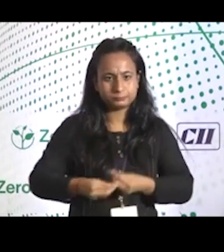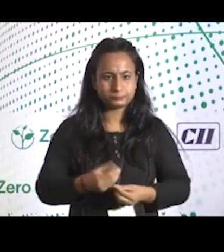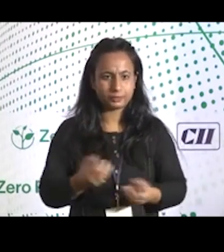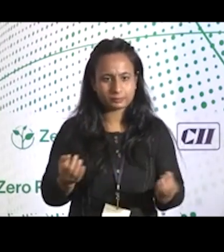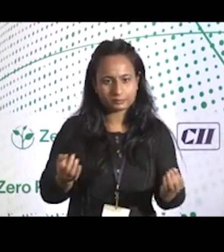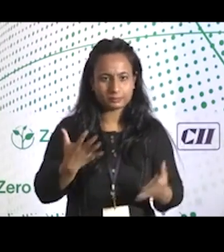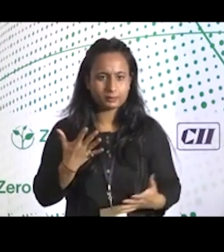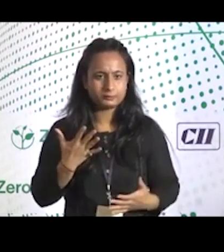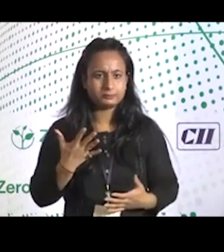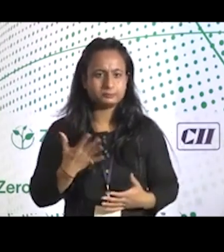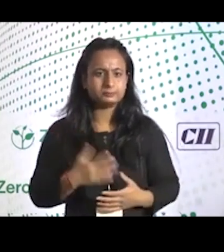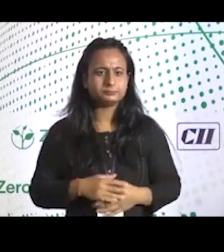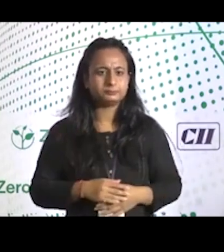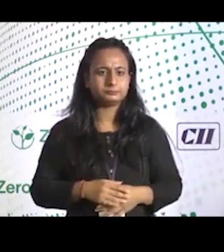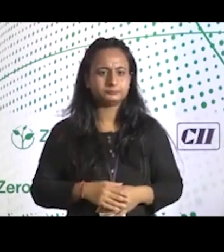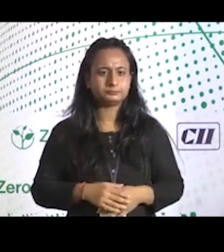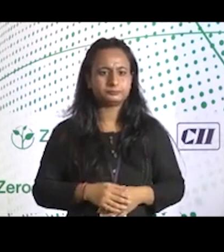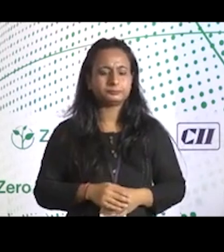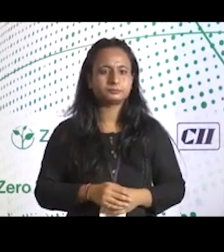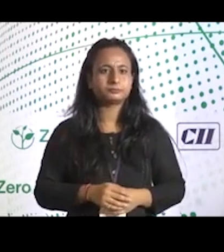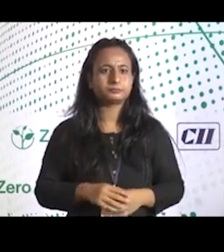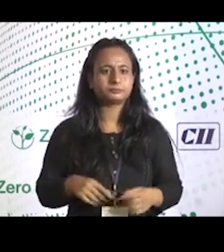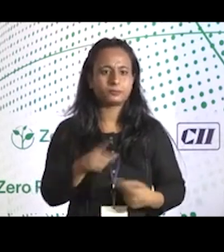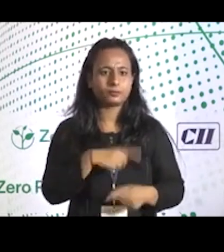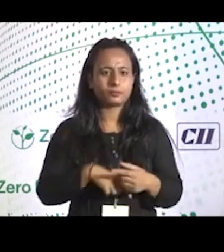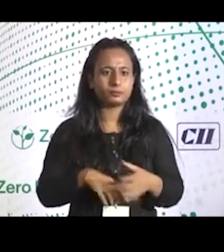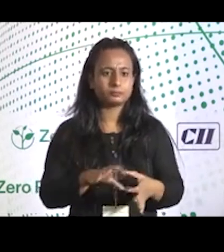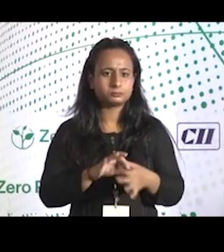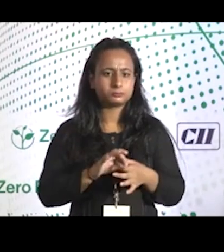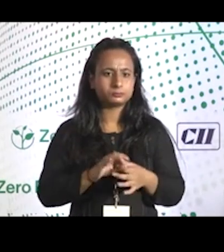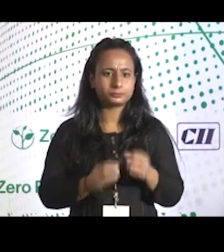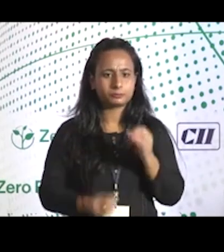shop category of organizations when you look at market capital